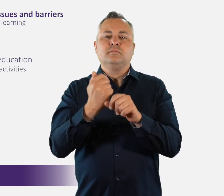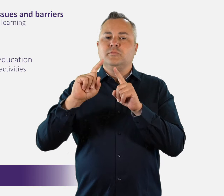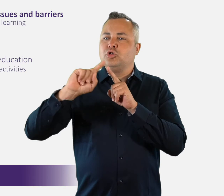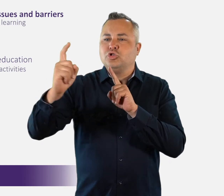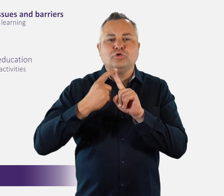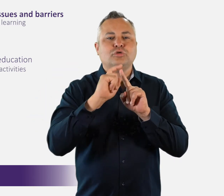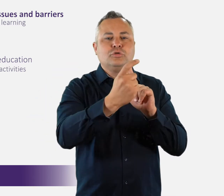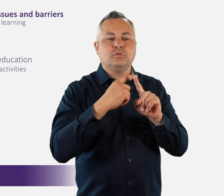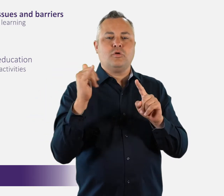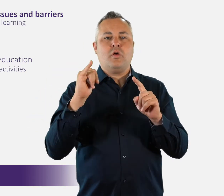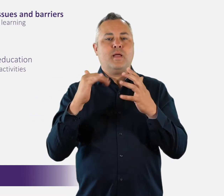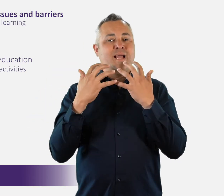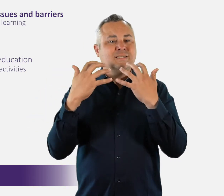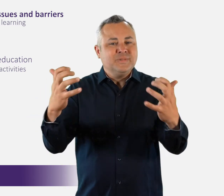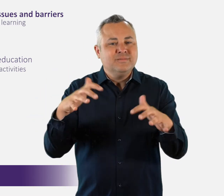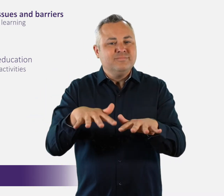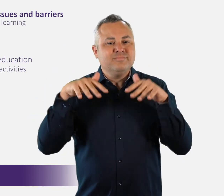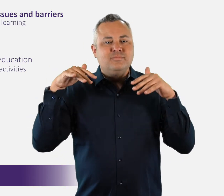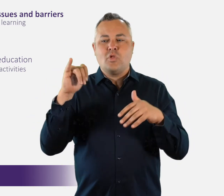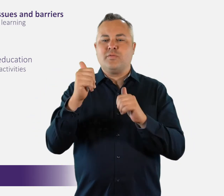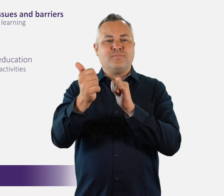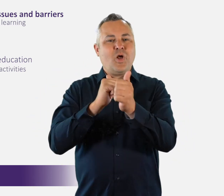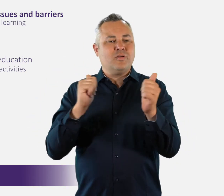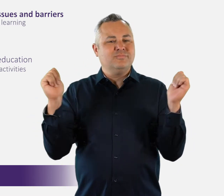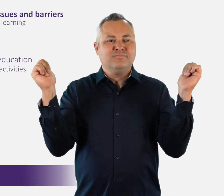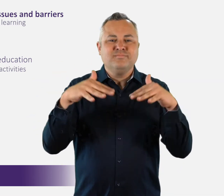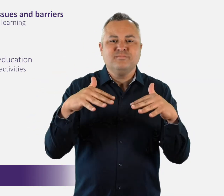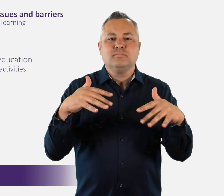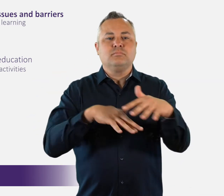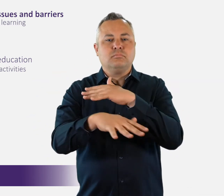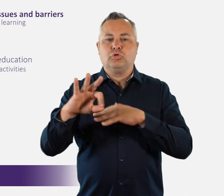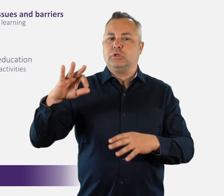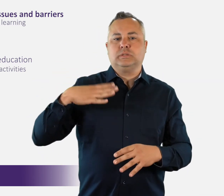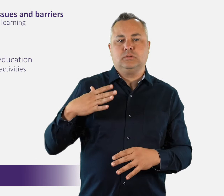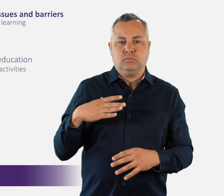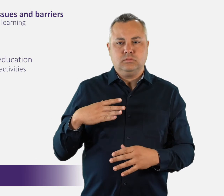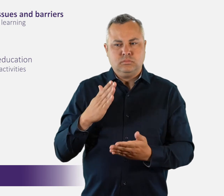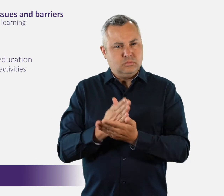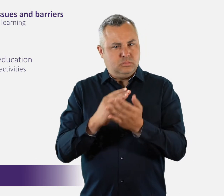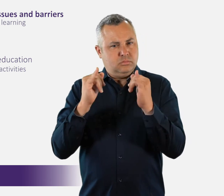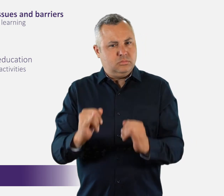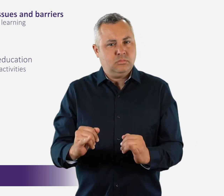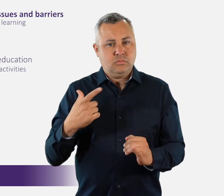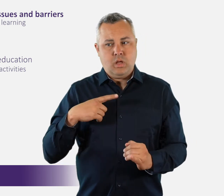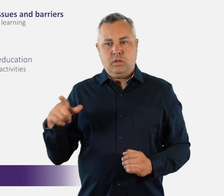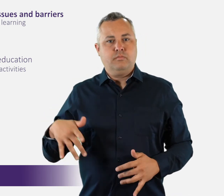such as excursions, assemblies, sports carnivals and other school activities.